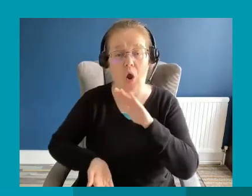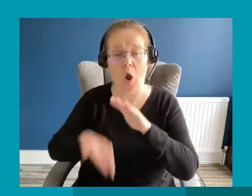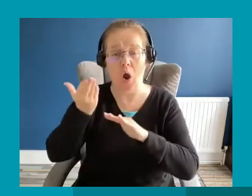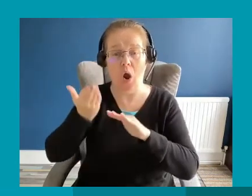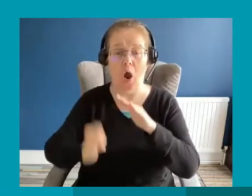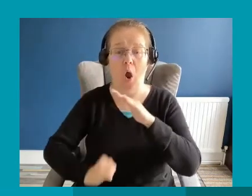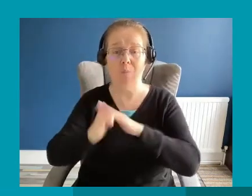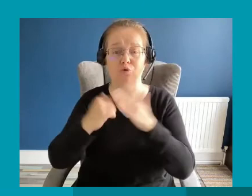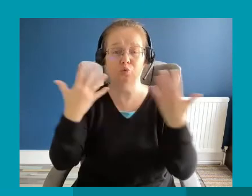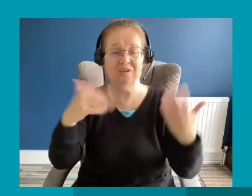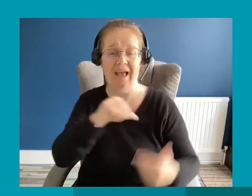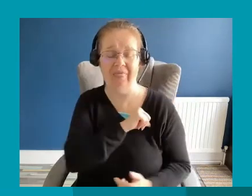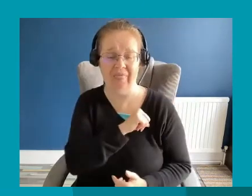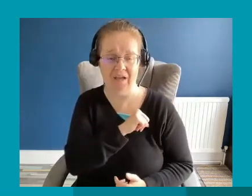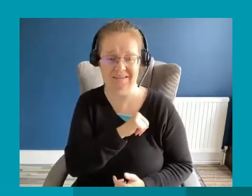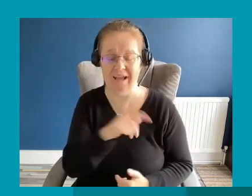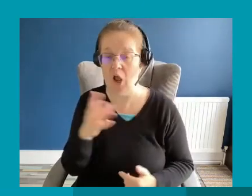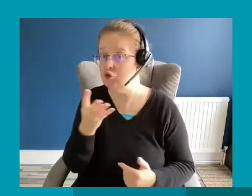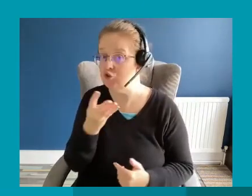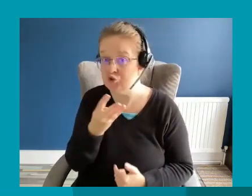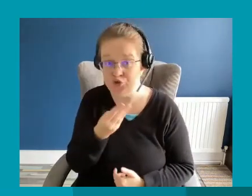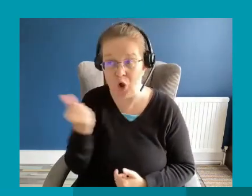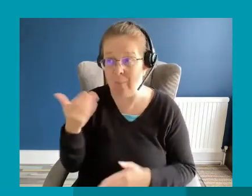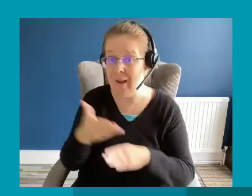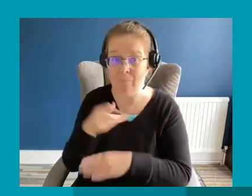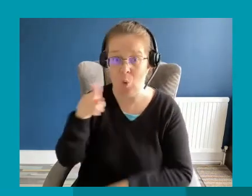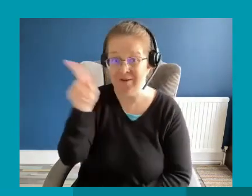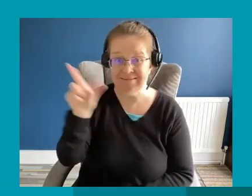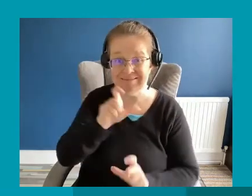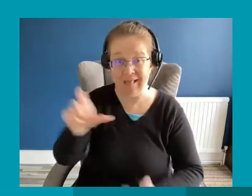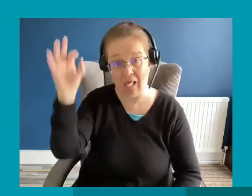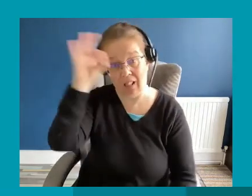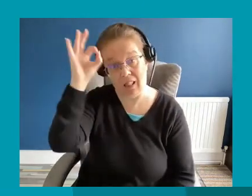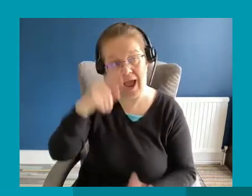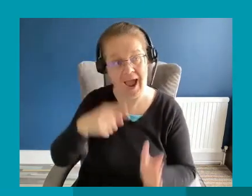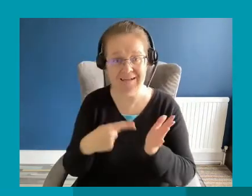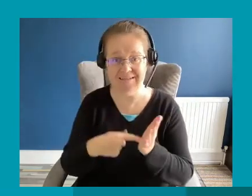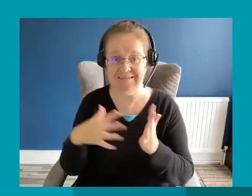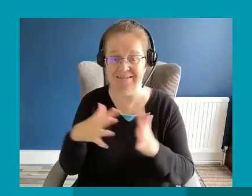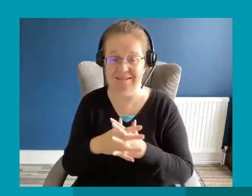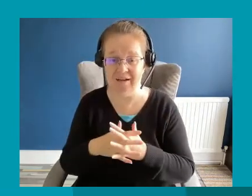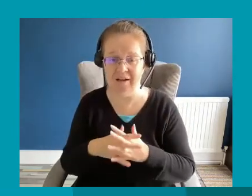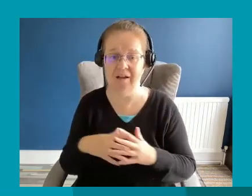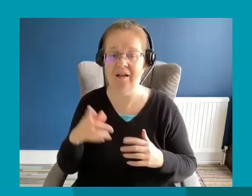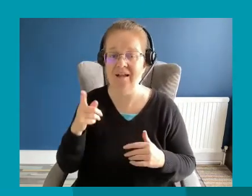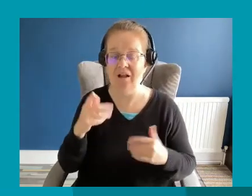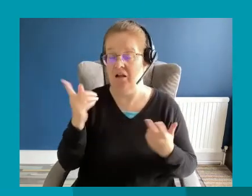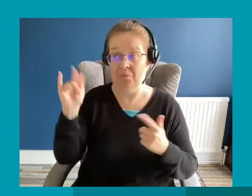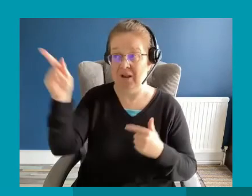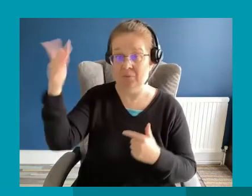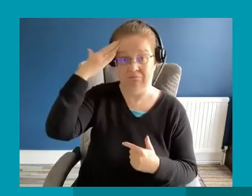Lots of employers still don't know about access to work. And even they do not know that in fact,